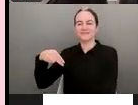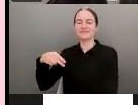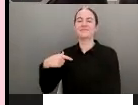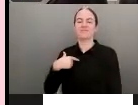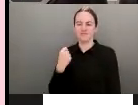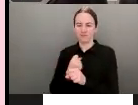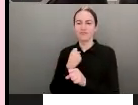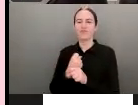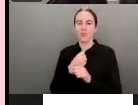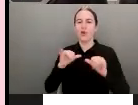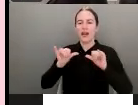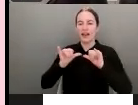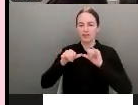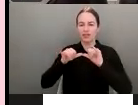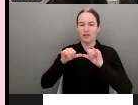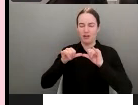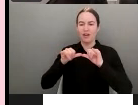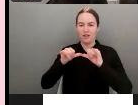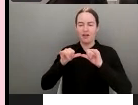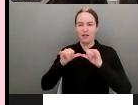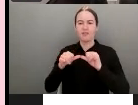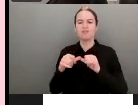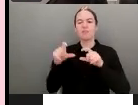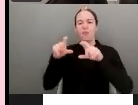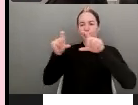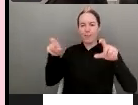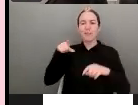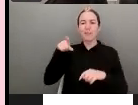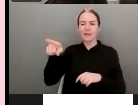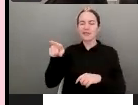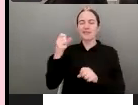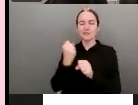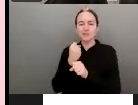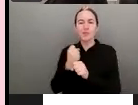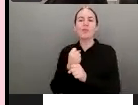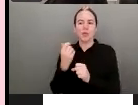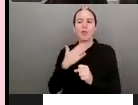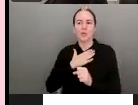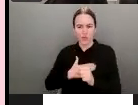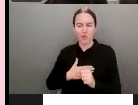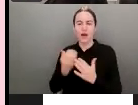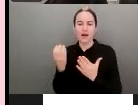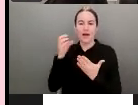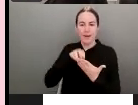from Variant, company developing mobile app